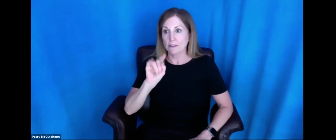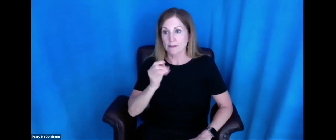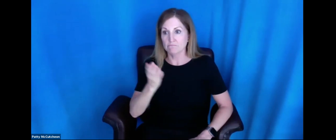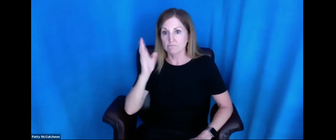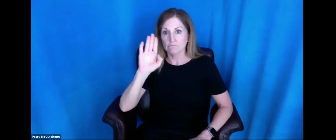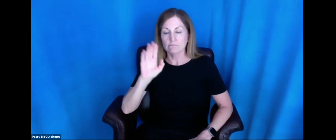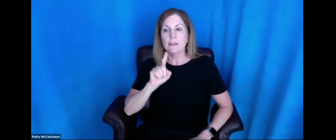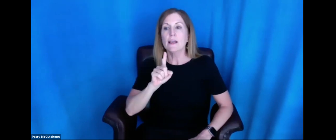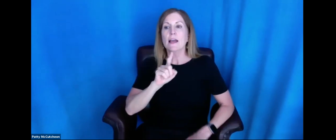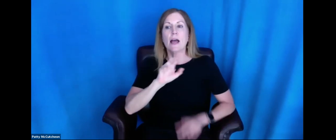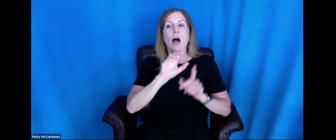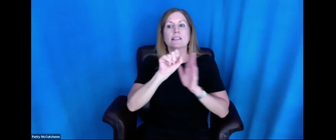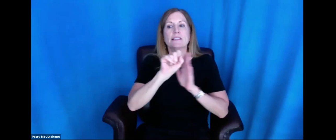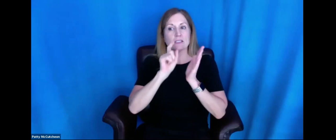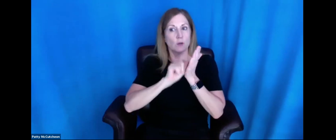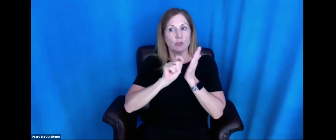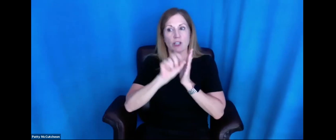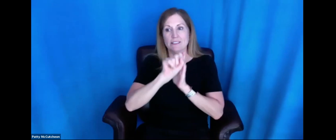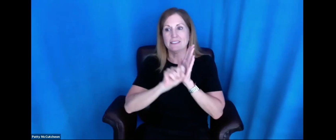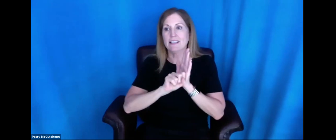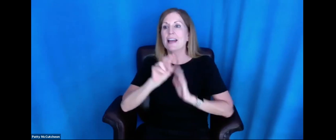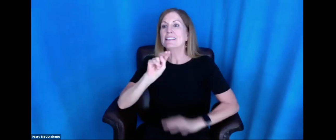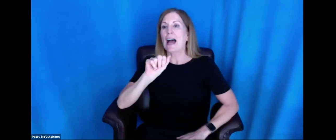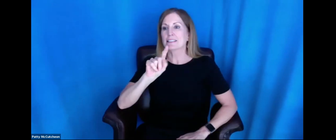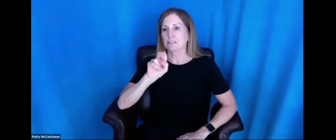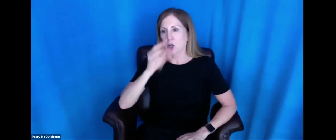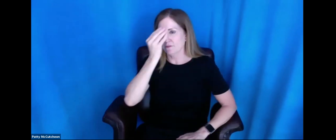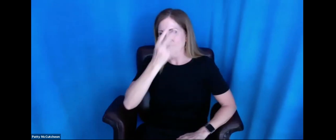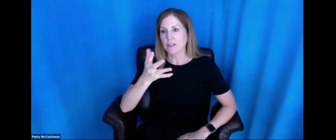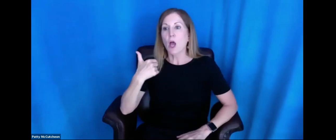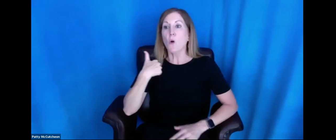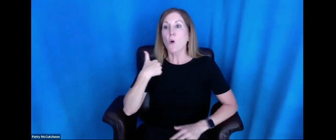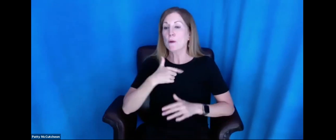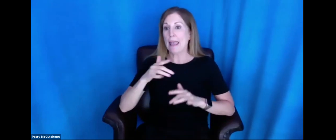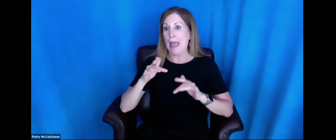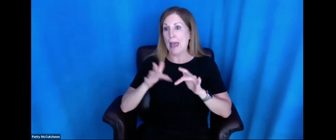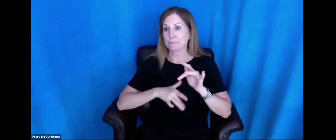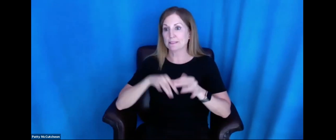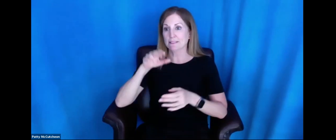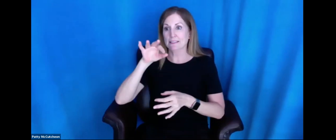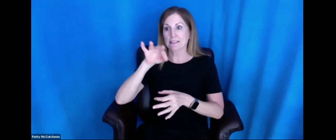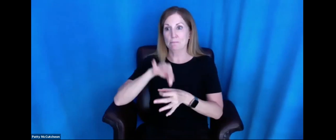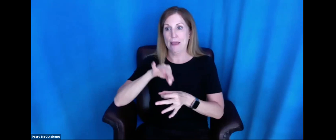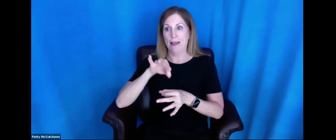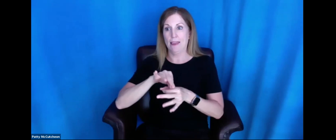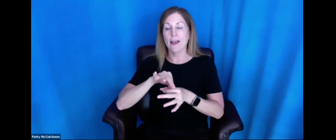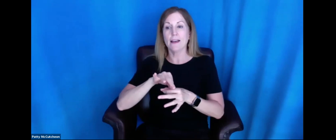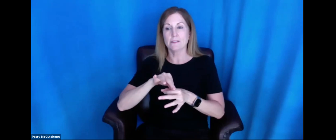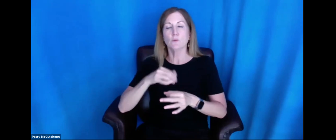We have done the absentee application in Braille in the past, but we've never done the ballot itself in